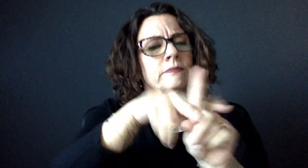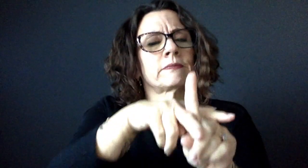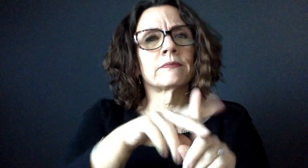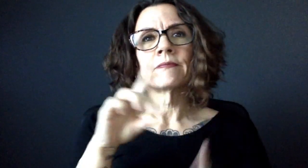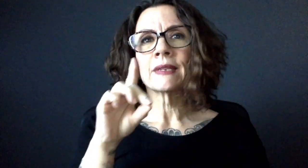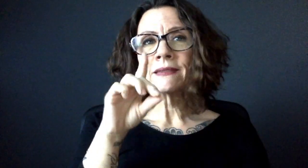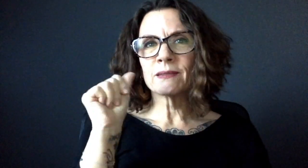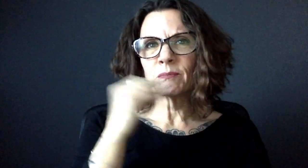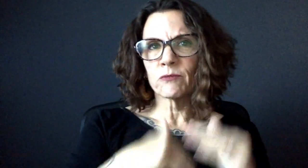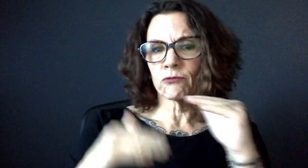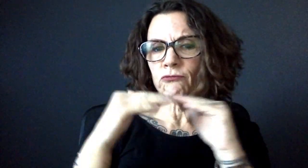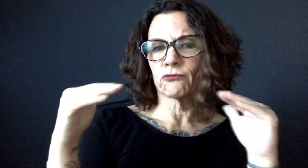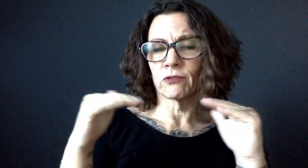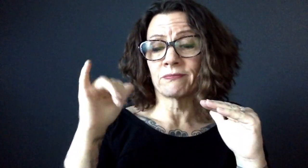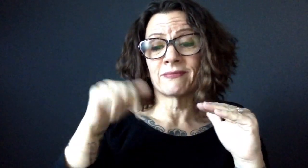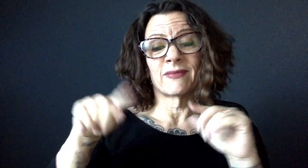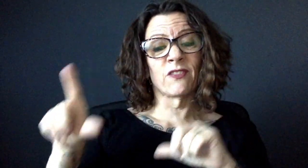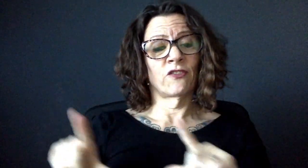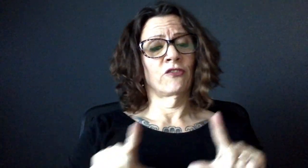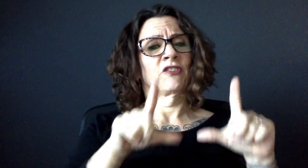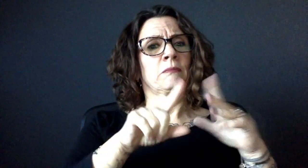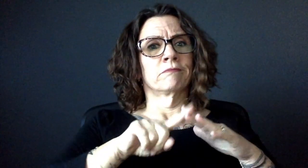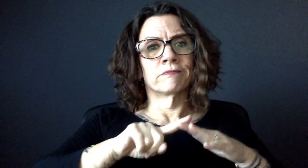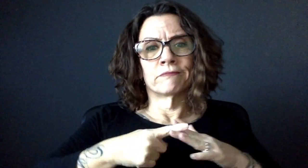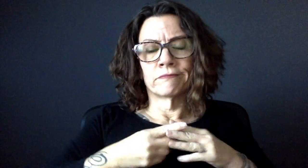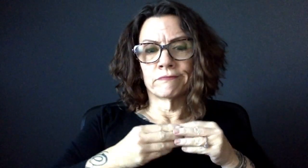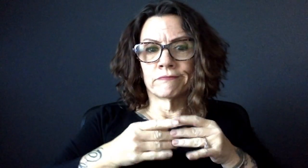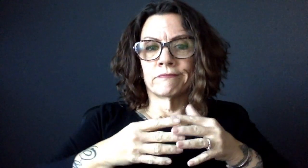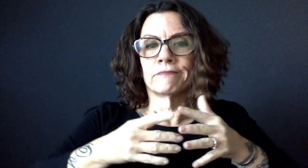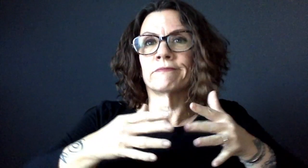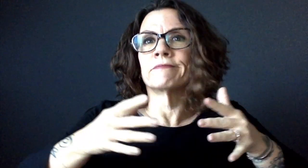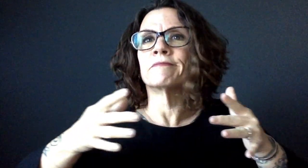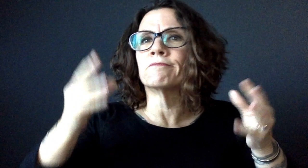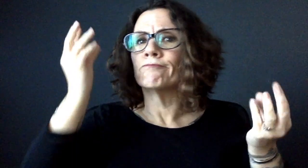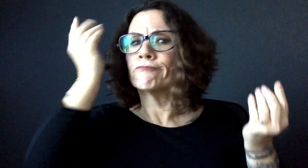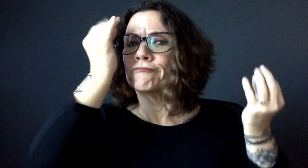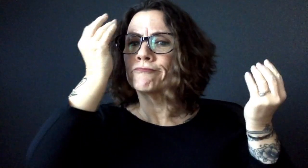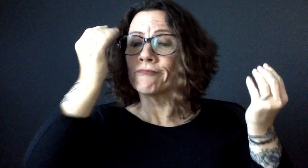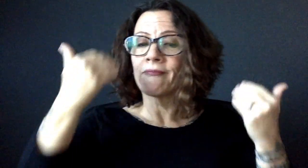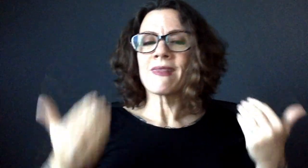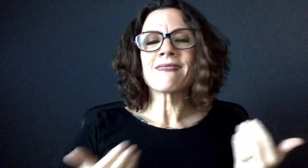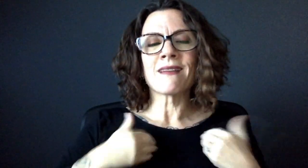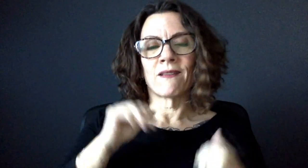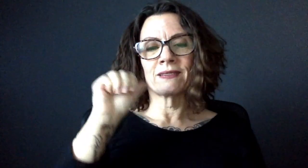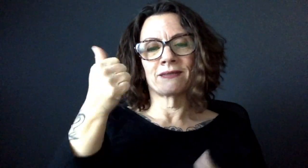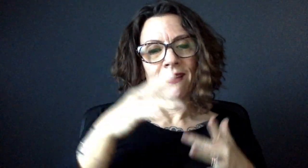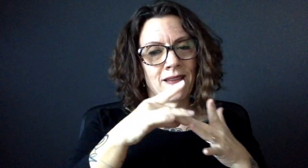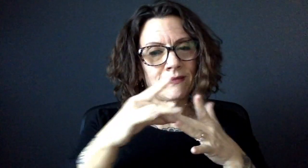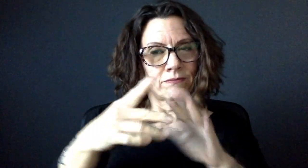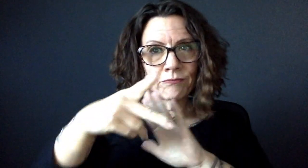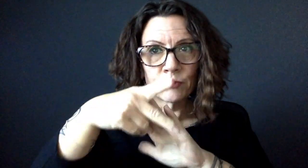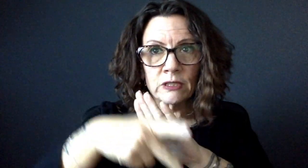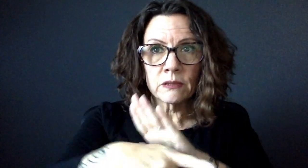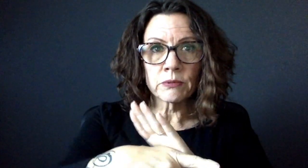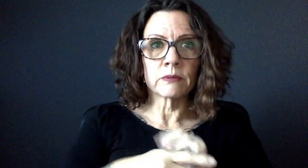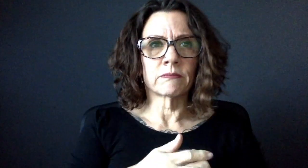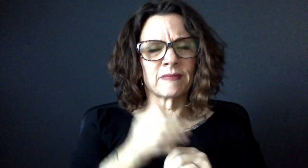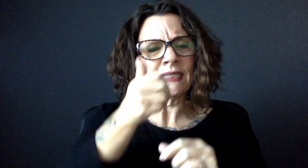of Disability Justice, this burgeoning framework has ten (10) principles,